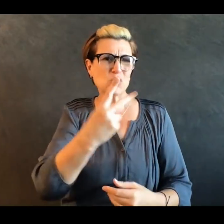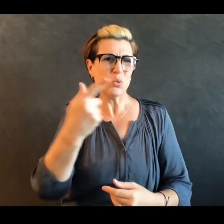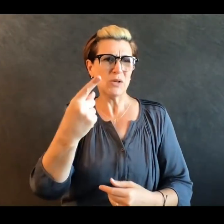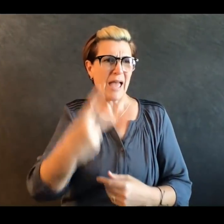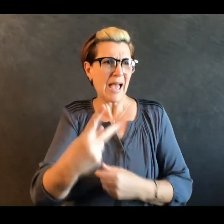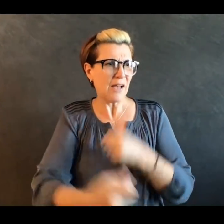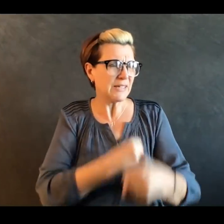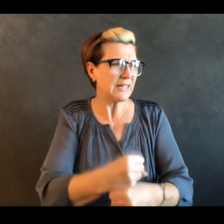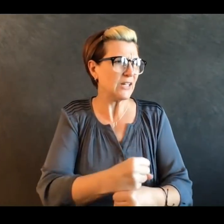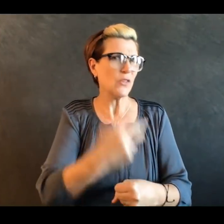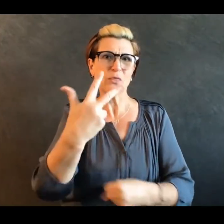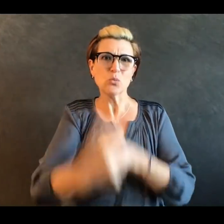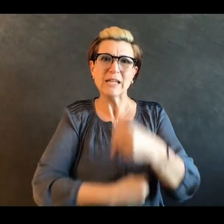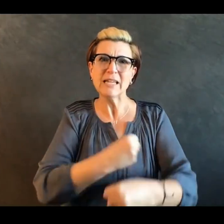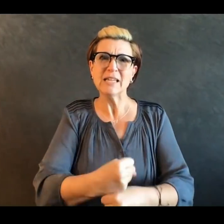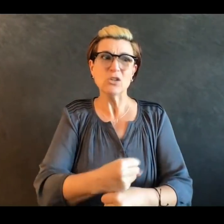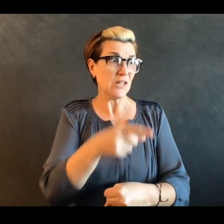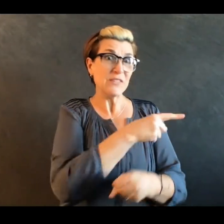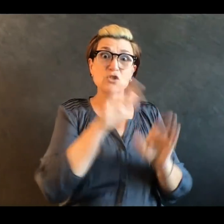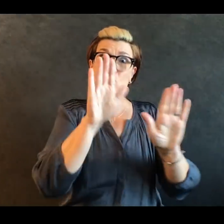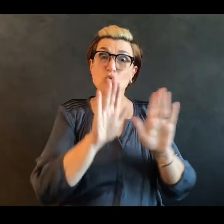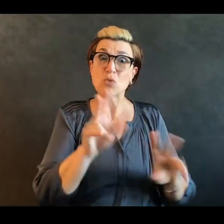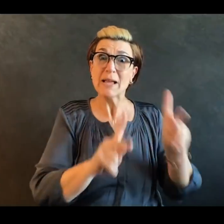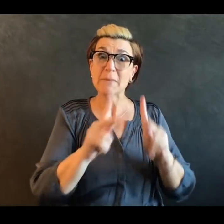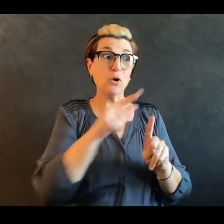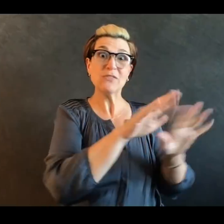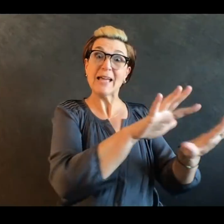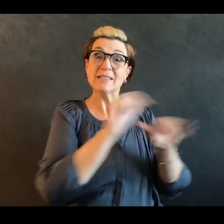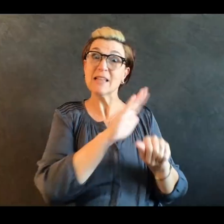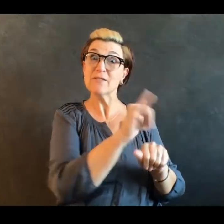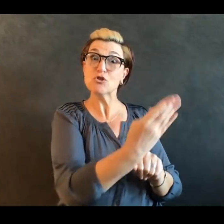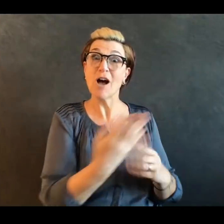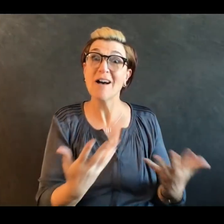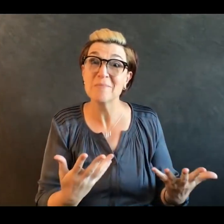people they left law firms they left jobs they gave up everything to do it